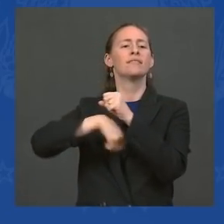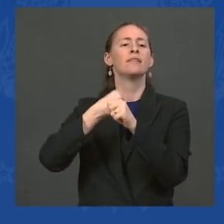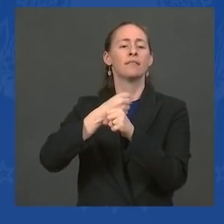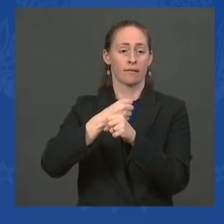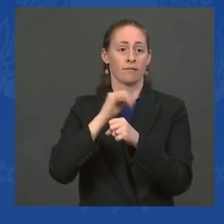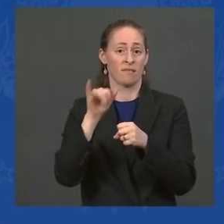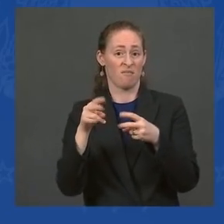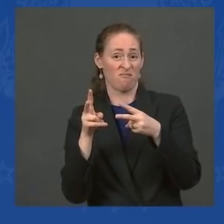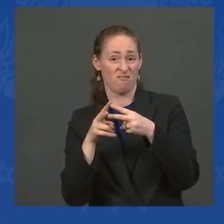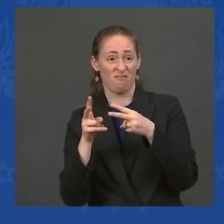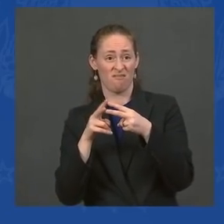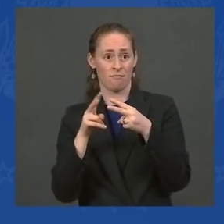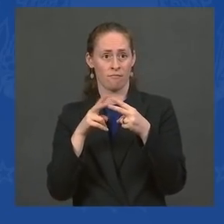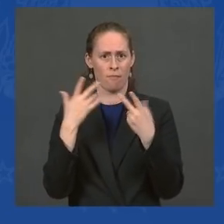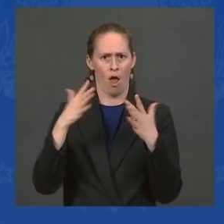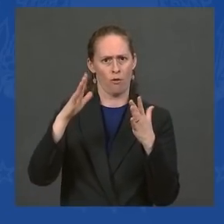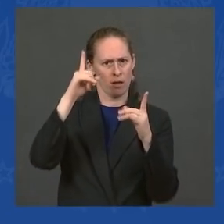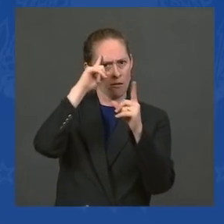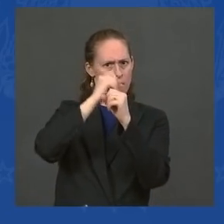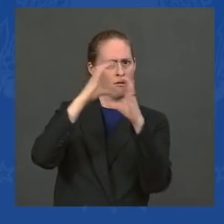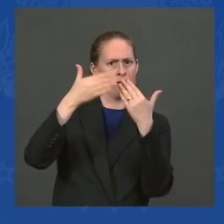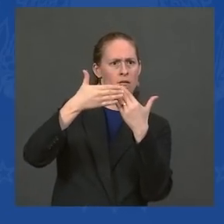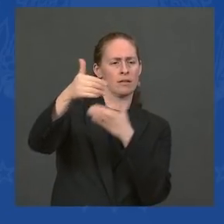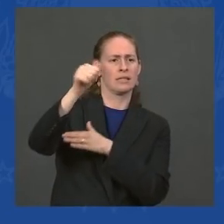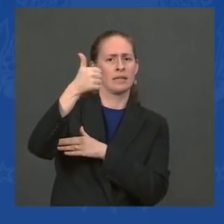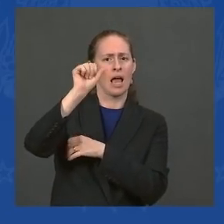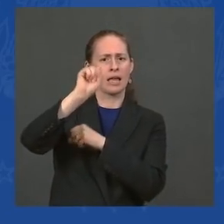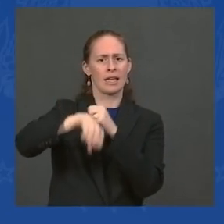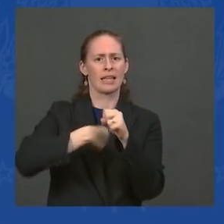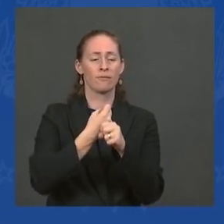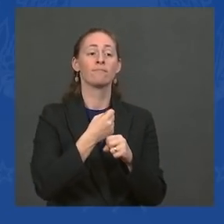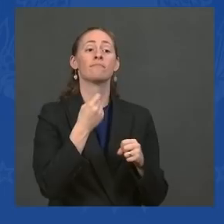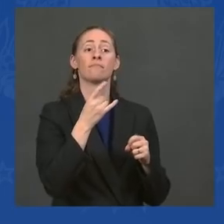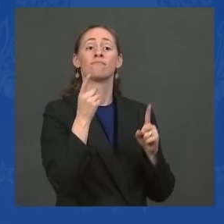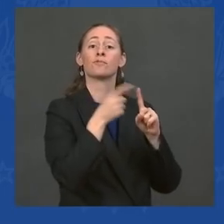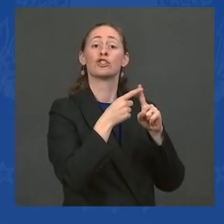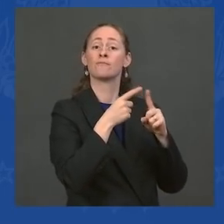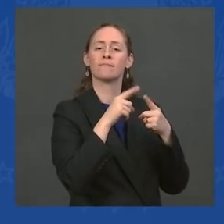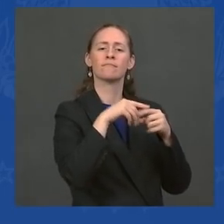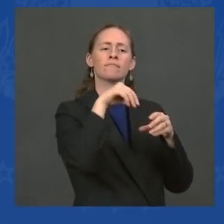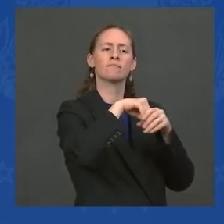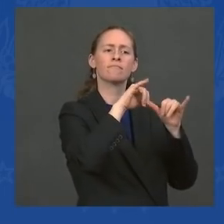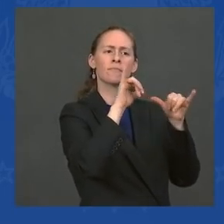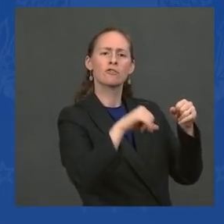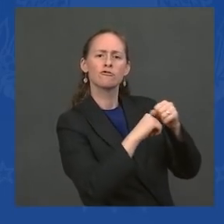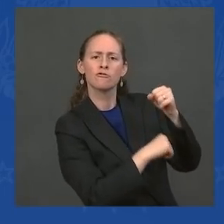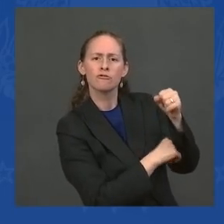Take the infrastructure bill: All those investments in roads, bridges, highways, high-speed Internet, water -- clean water -- everything would represent